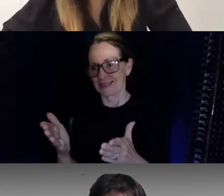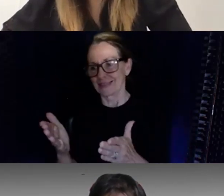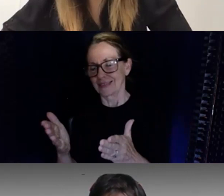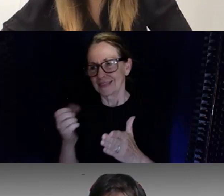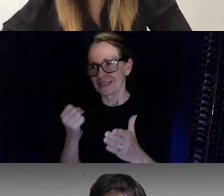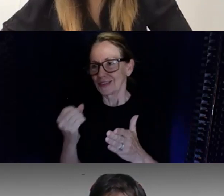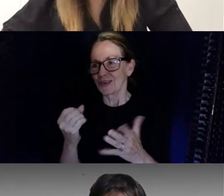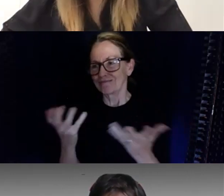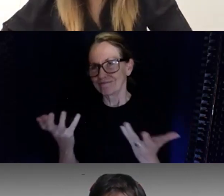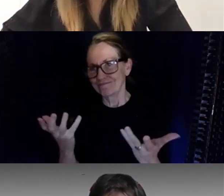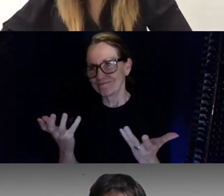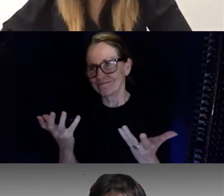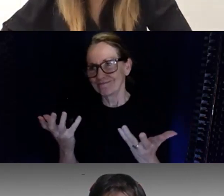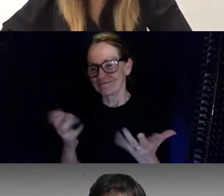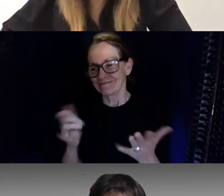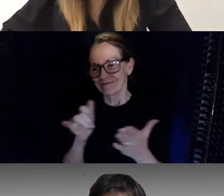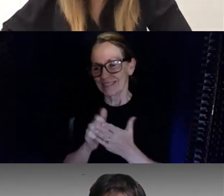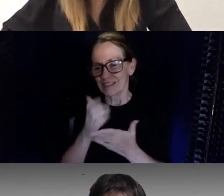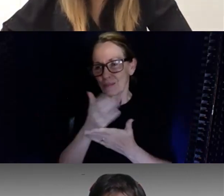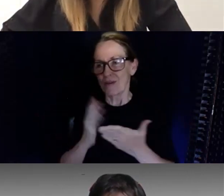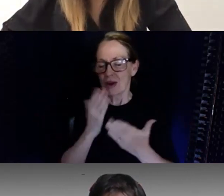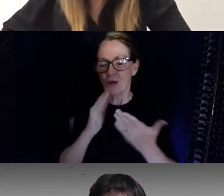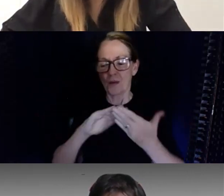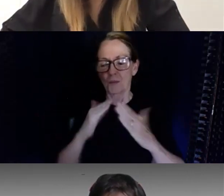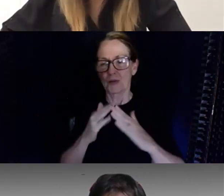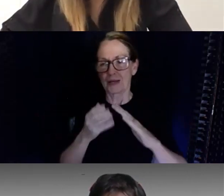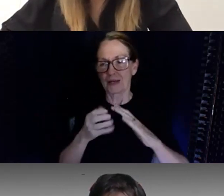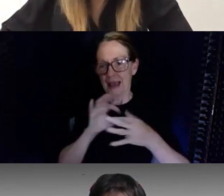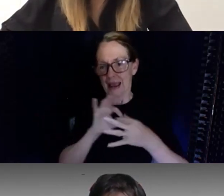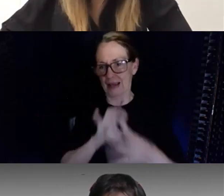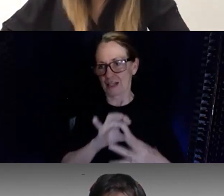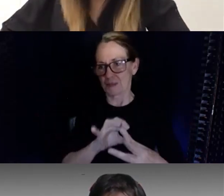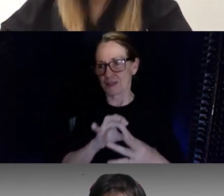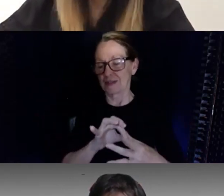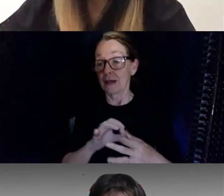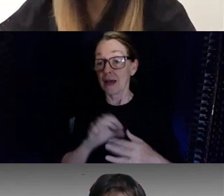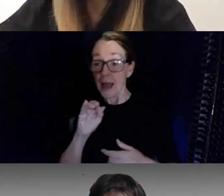SO WE'RE TRYING TO KIND OF ENGAGE THE COMMUNITY IN DIFFERENT WAYS.